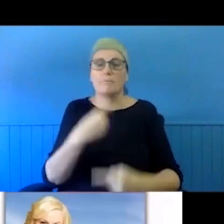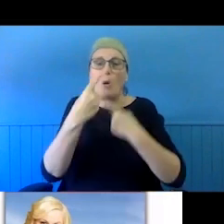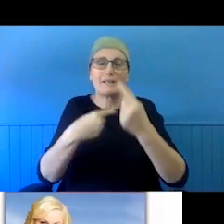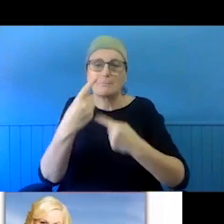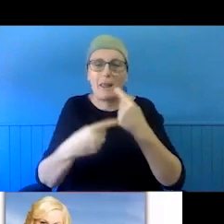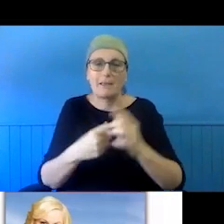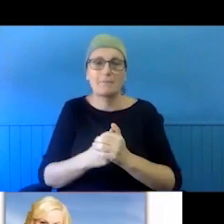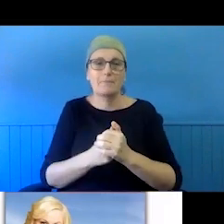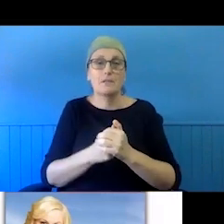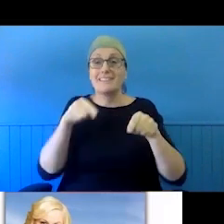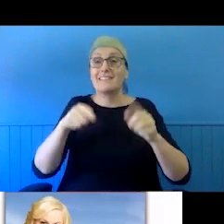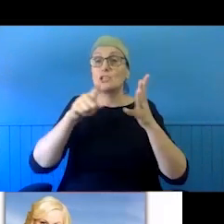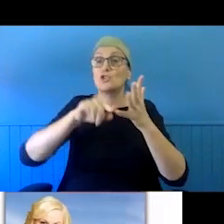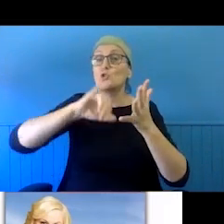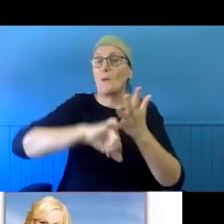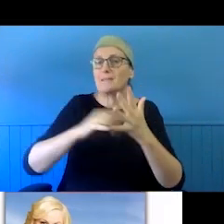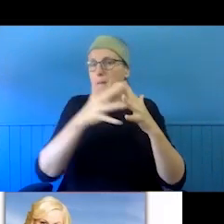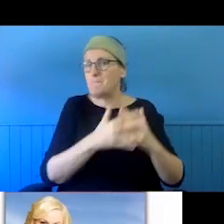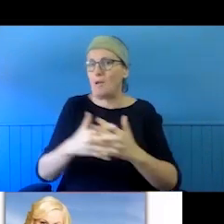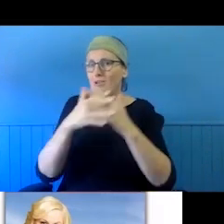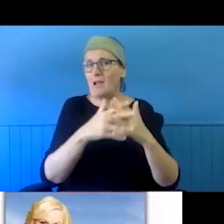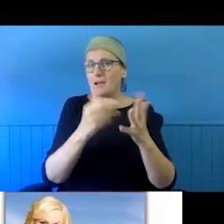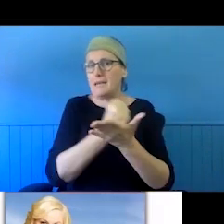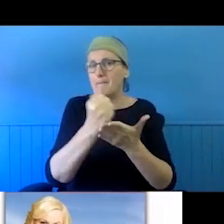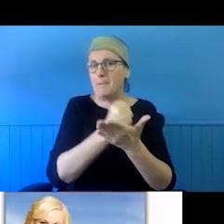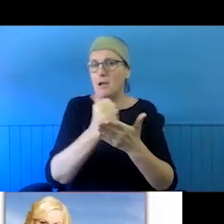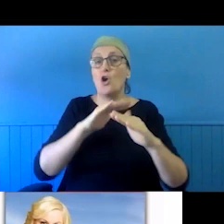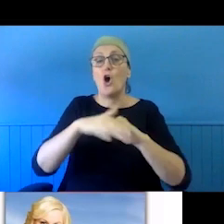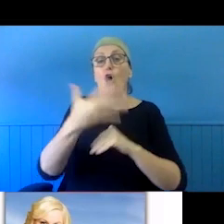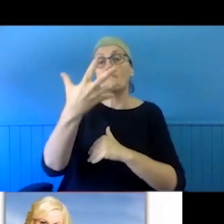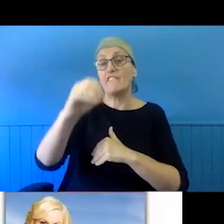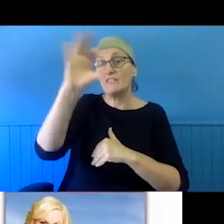over 50% of the US population has Finau listened to a podcast. 32%